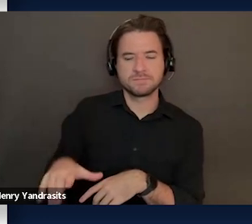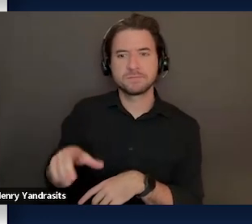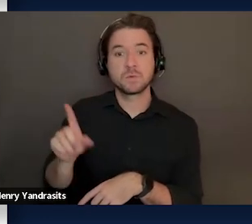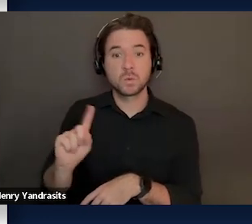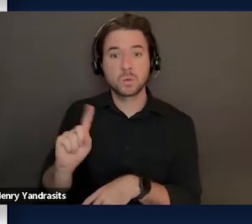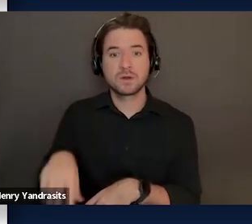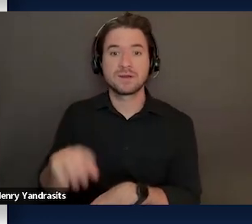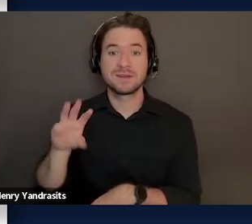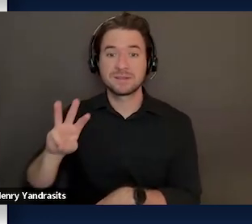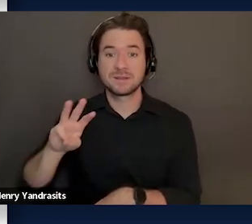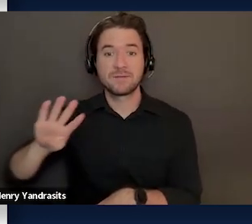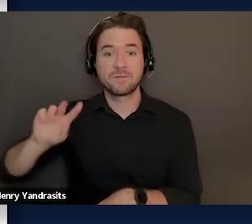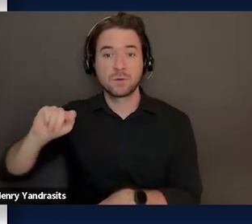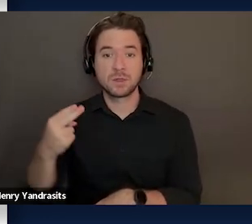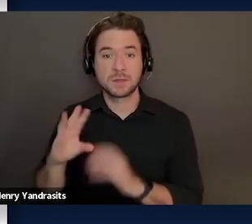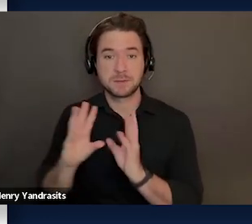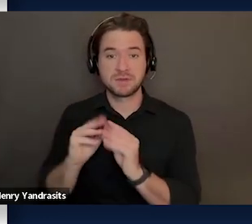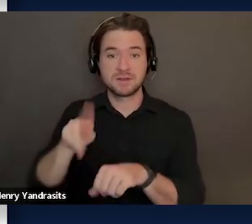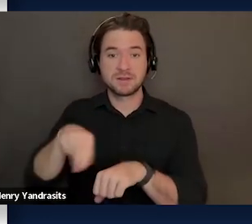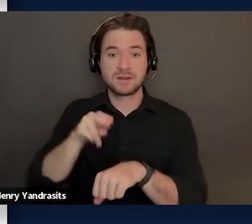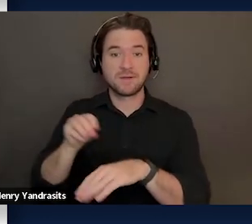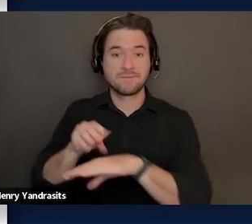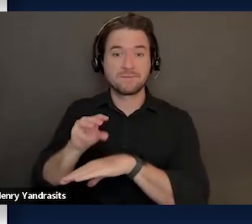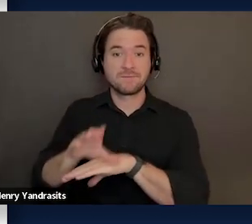At the 64th meeting of the National Advisory Council.